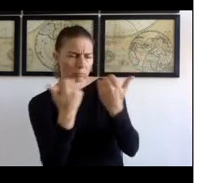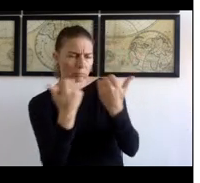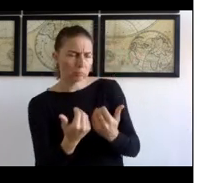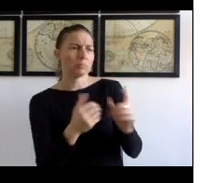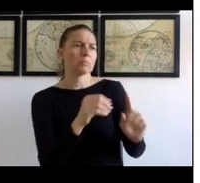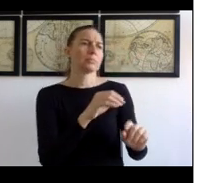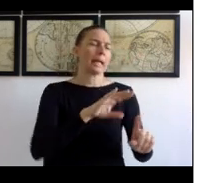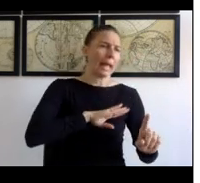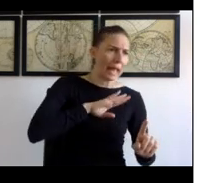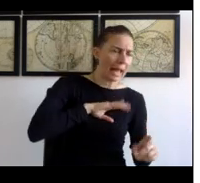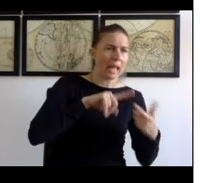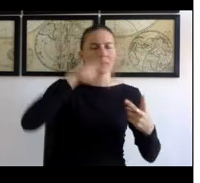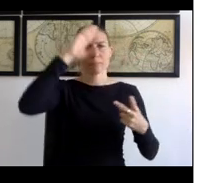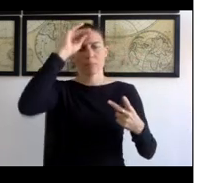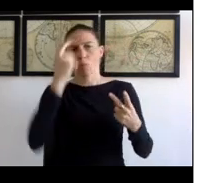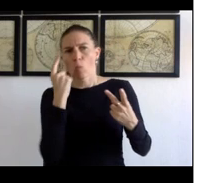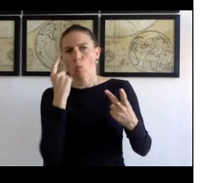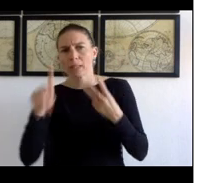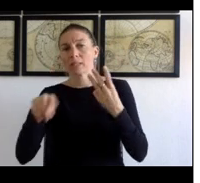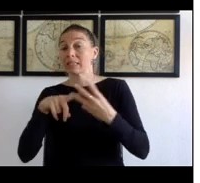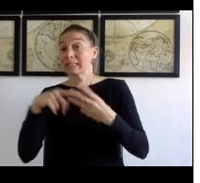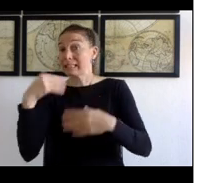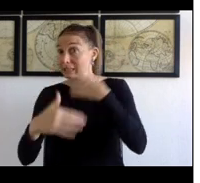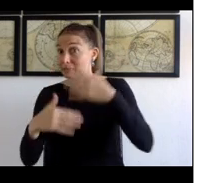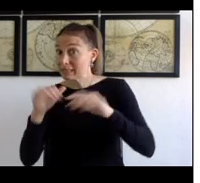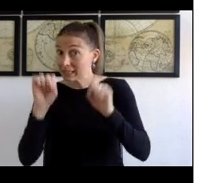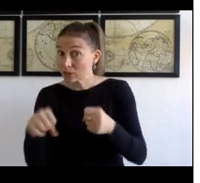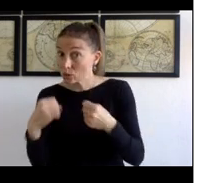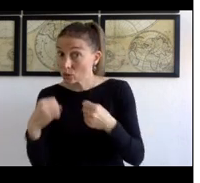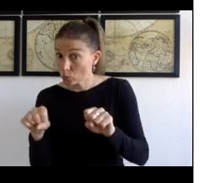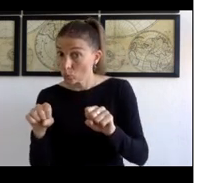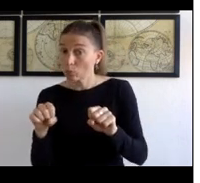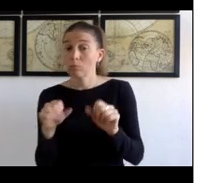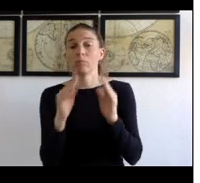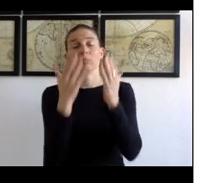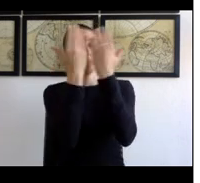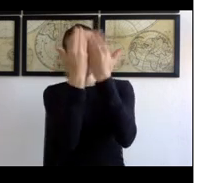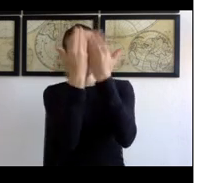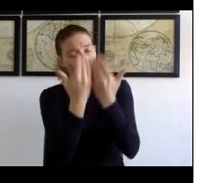Now without data we cannot know where the country stands